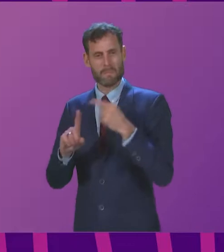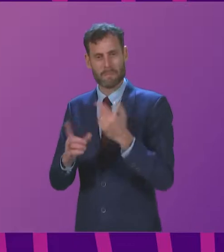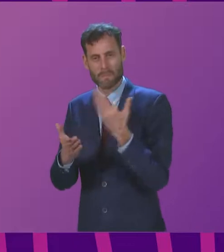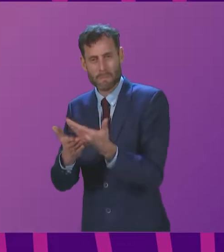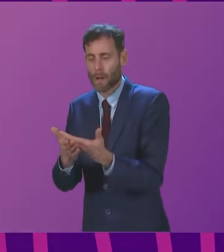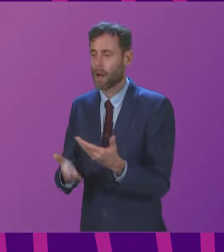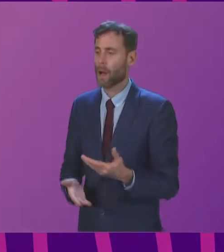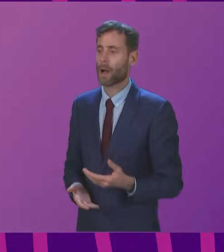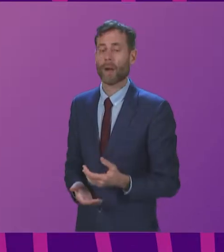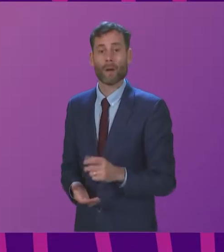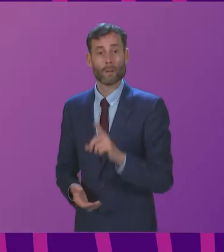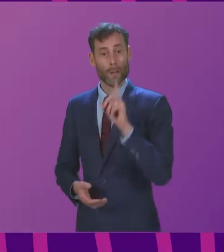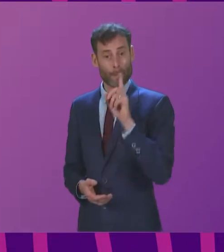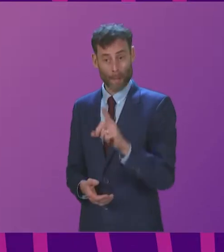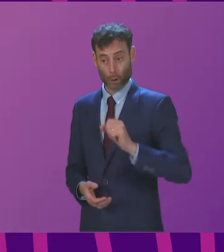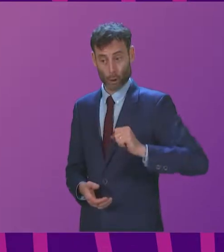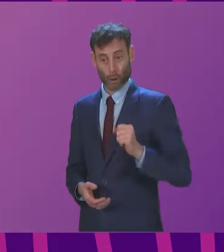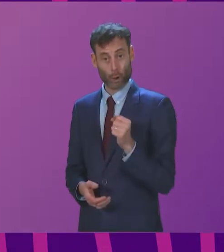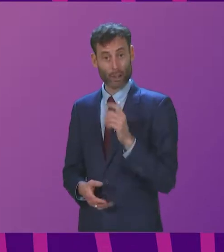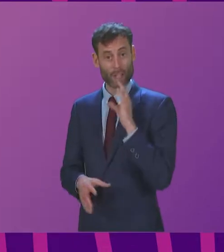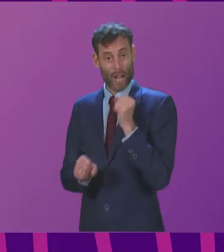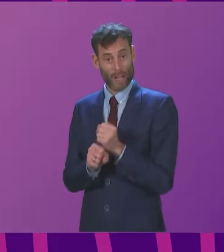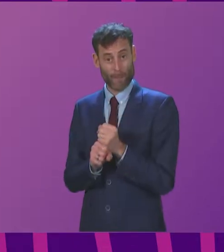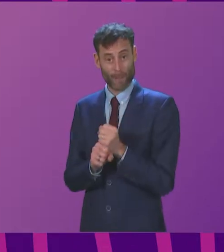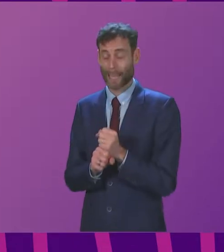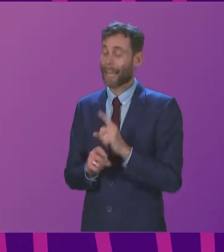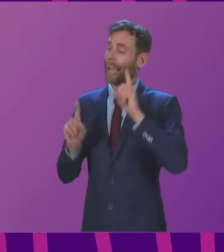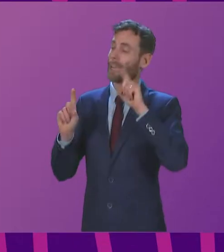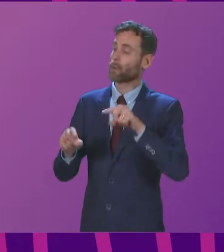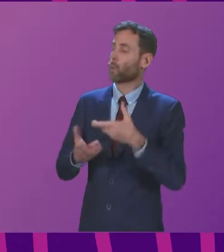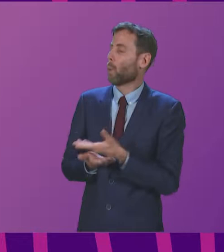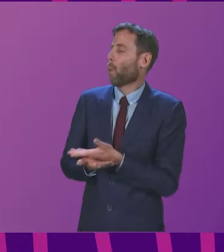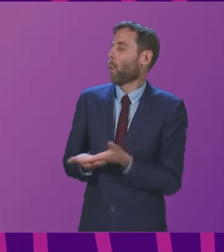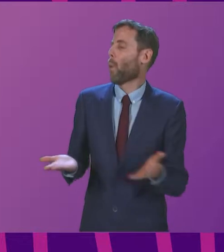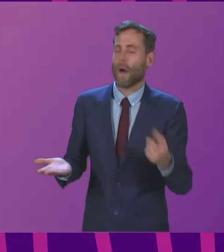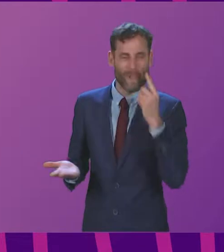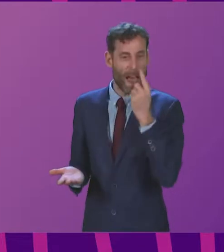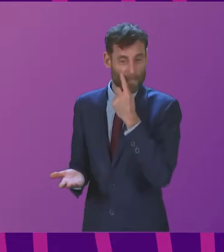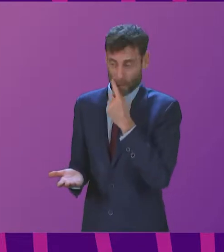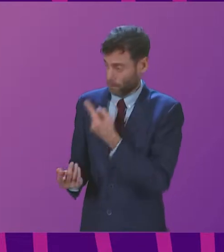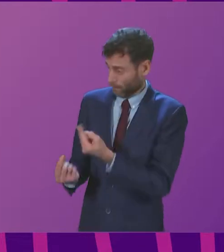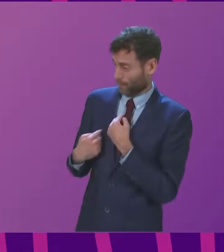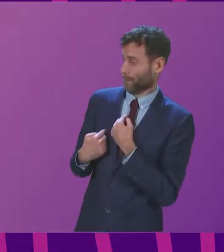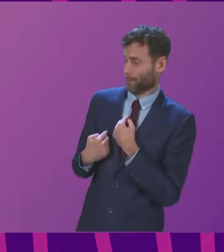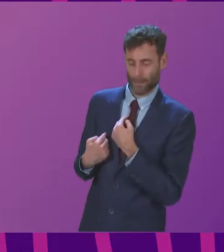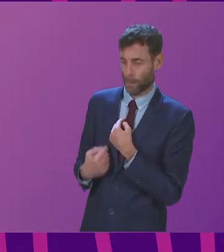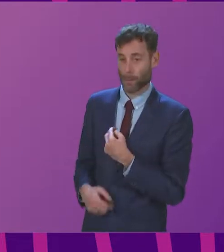vaccination certification scheme against all the evidence were it not for the fact that increasing